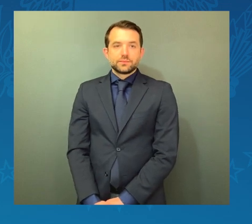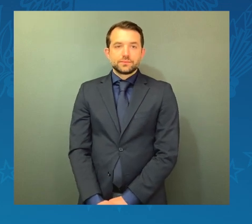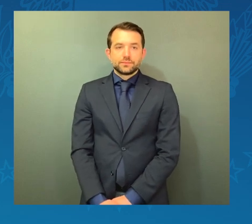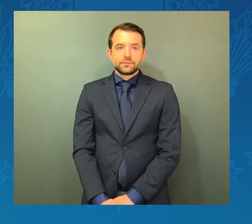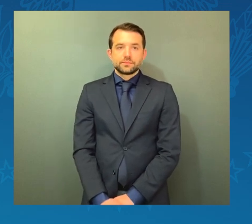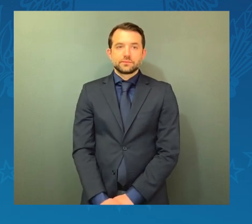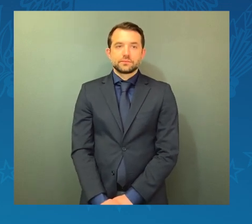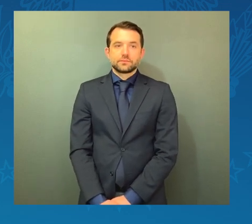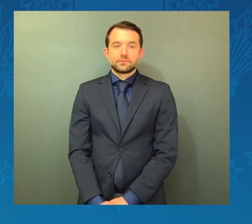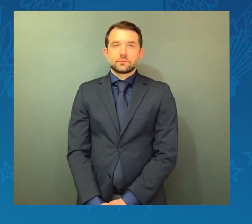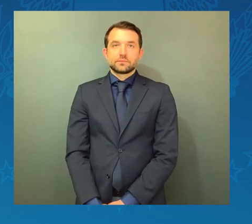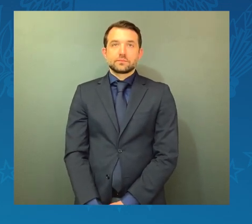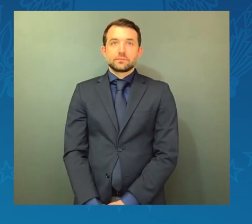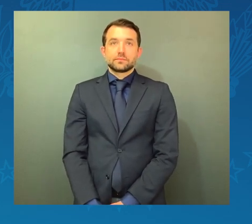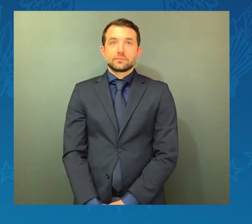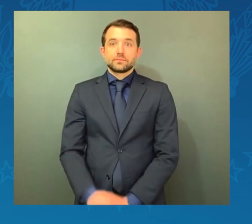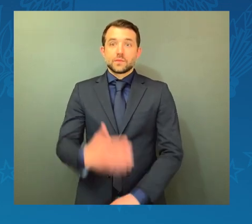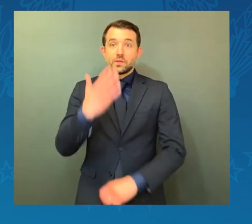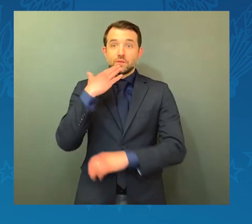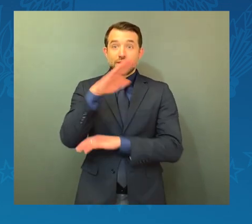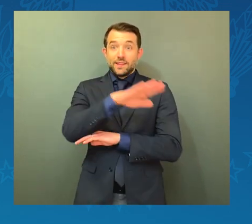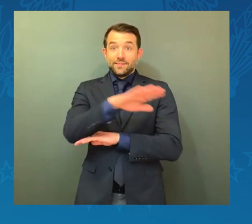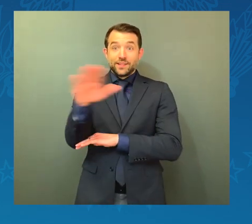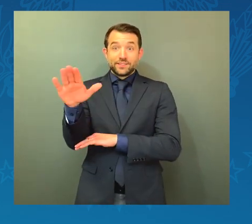Ms. Johnson: Good afternoon, to the Mayor Simmons.